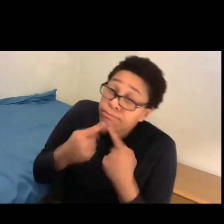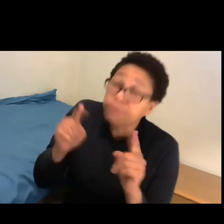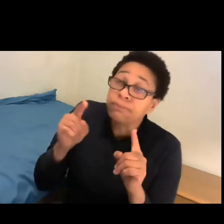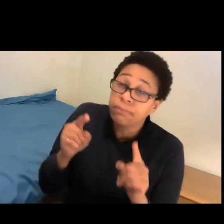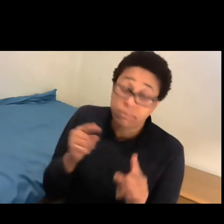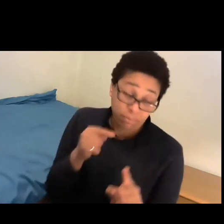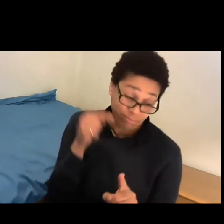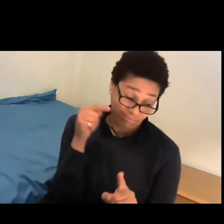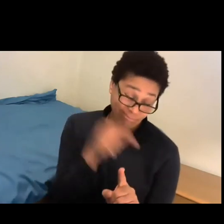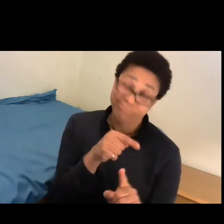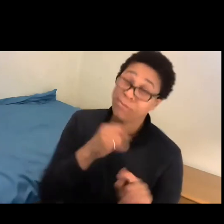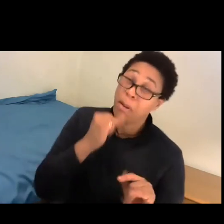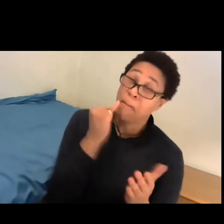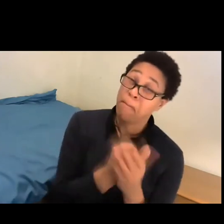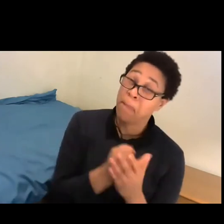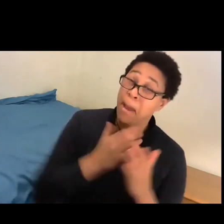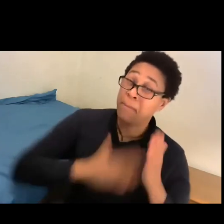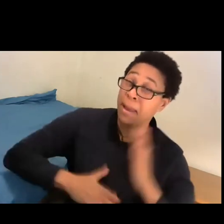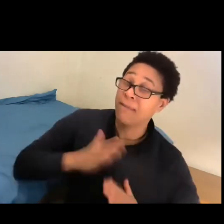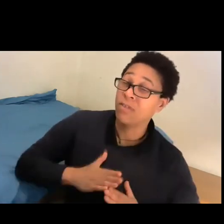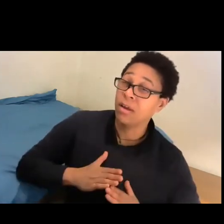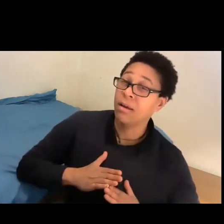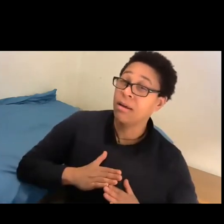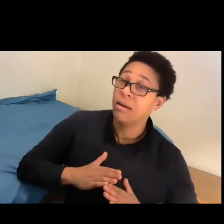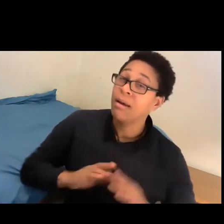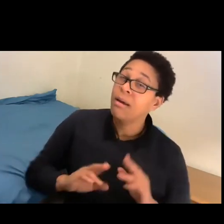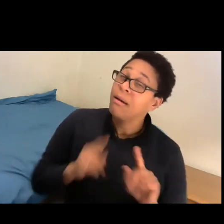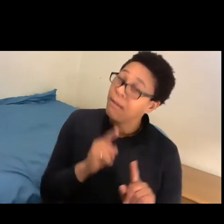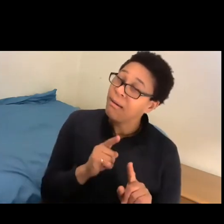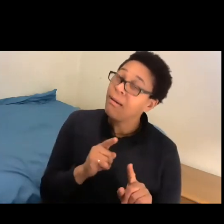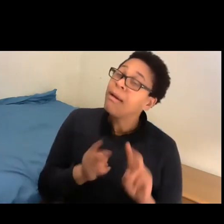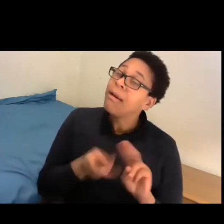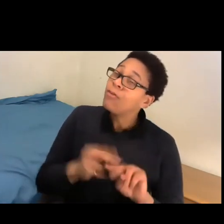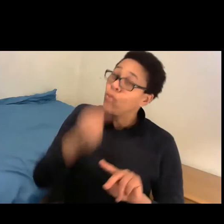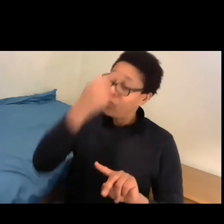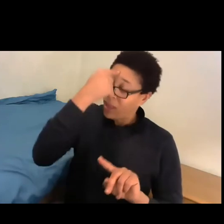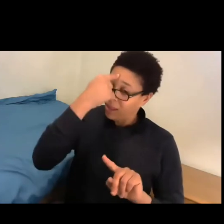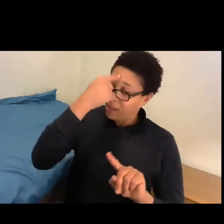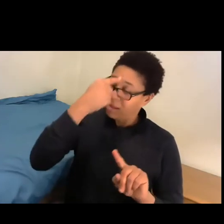thought that goes into defining Islam, uhm, it's people like